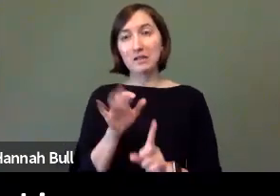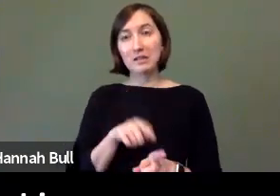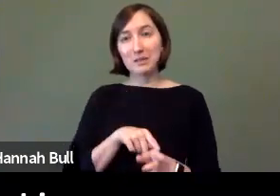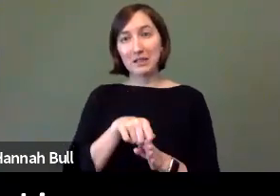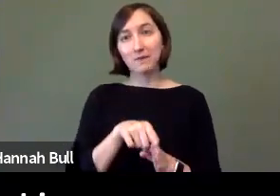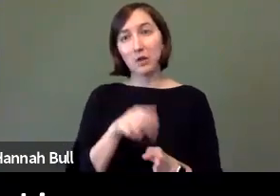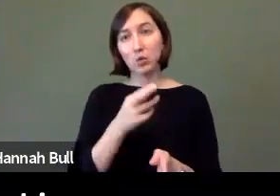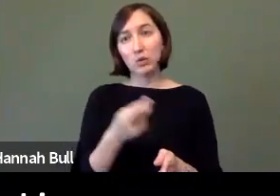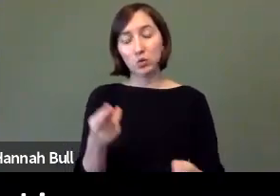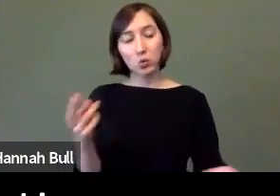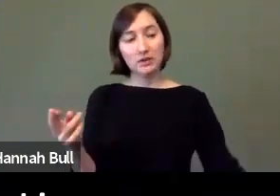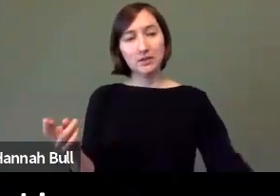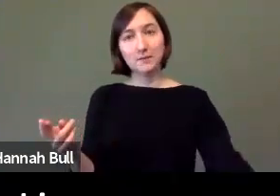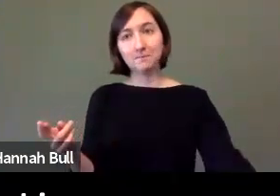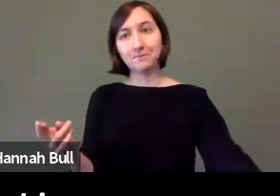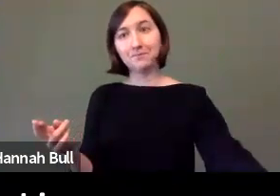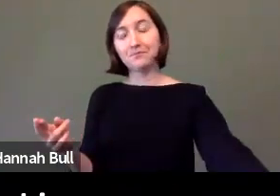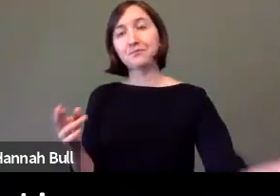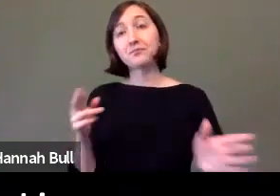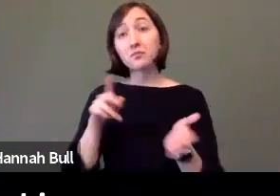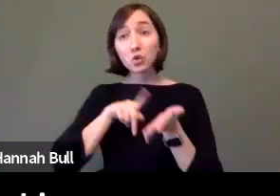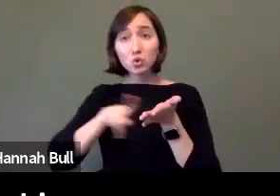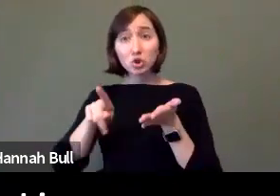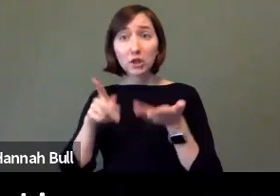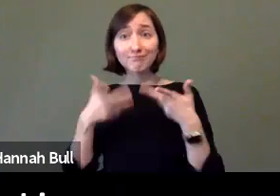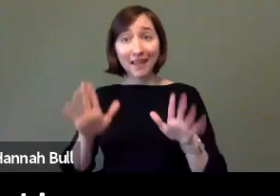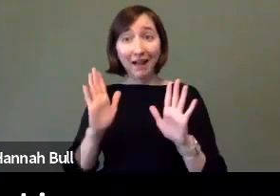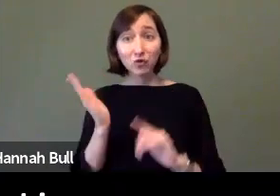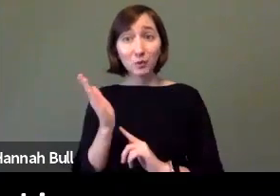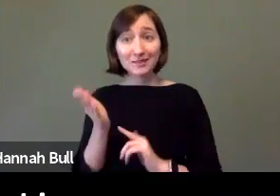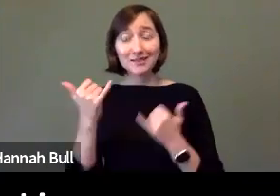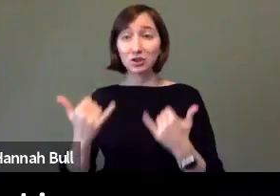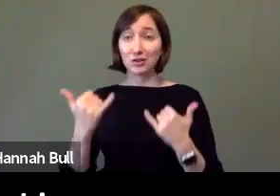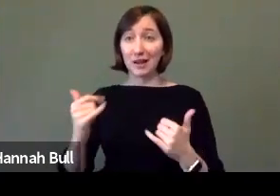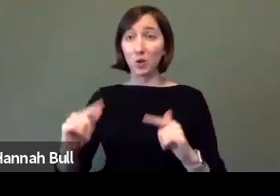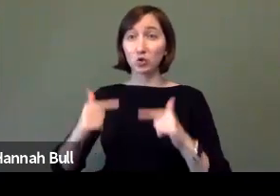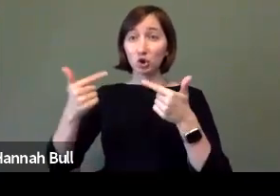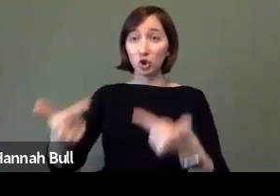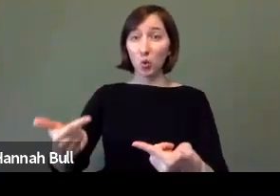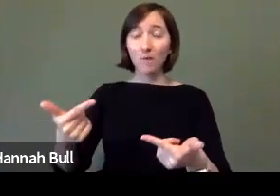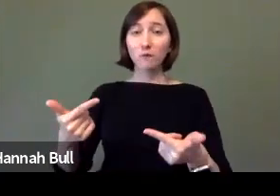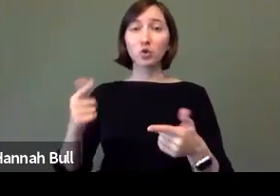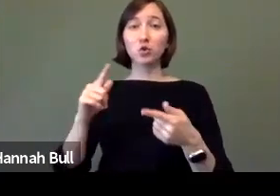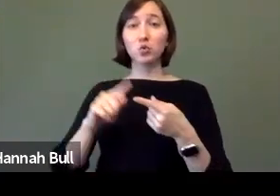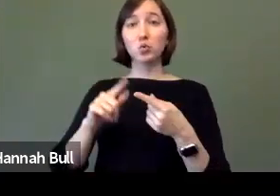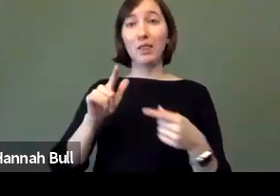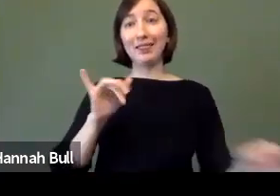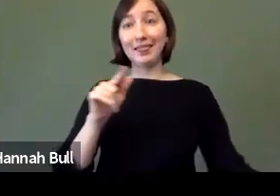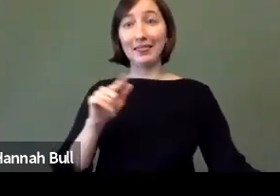So definitely check those out after the presentation. I'm going to turn things over to Liz to wrap it up.